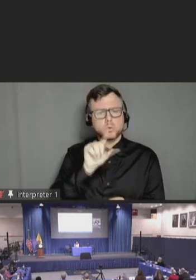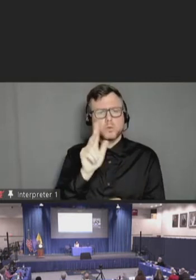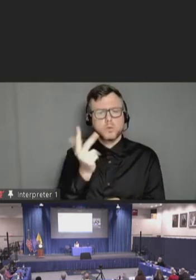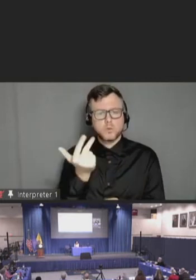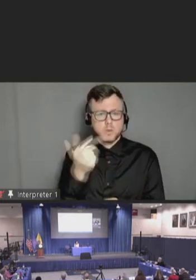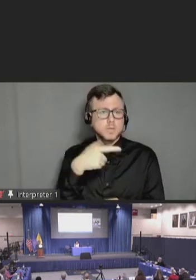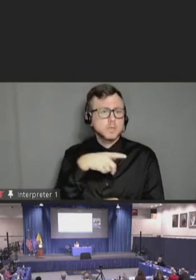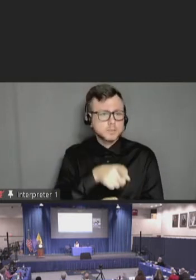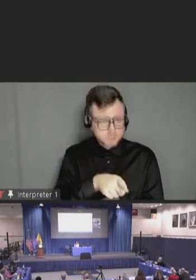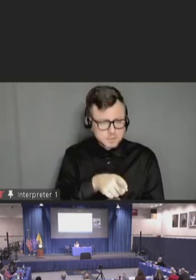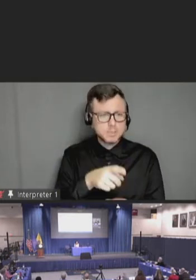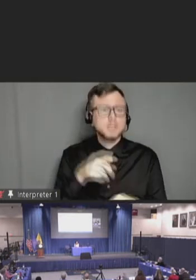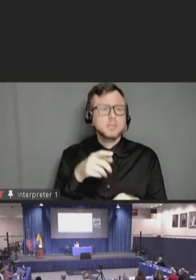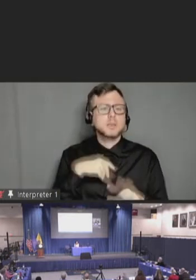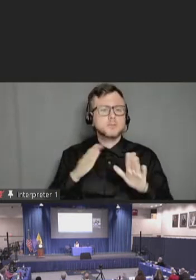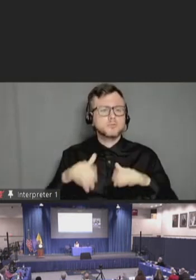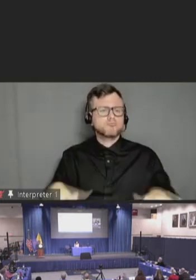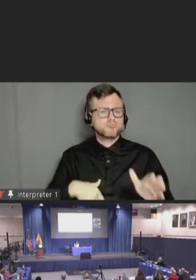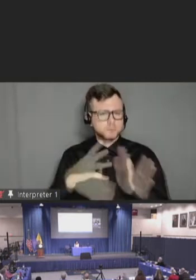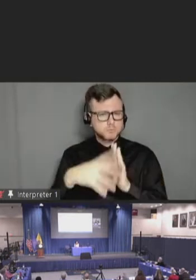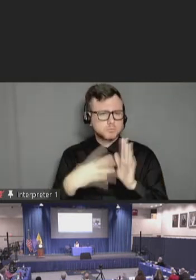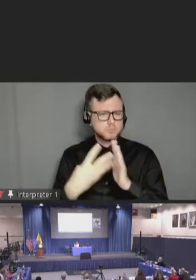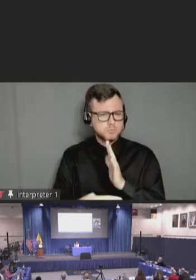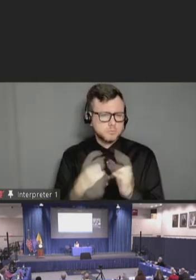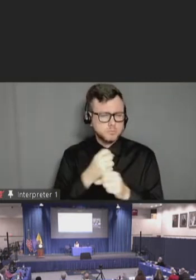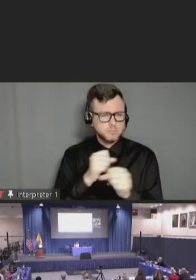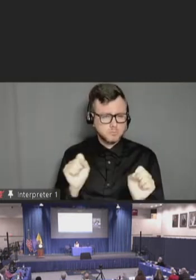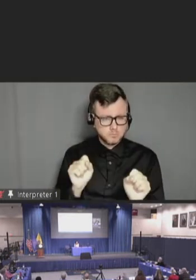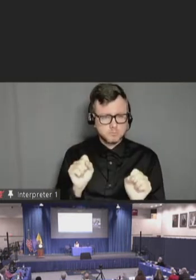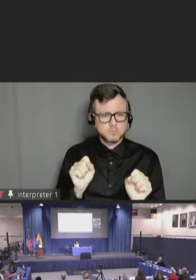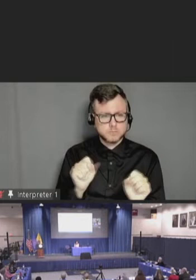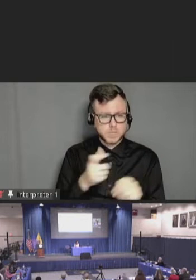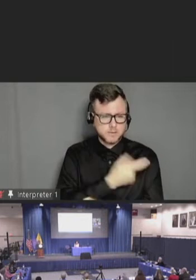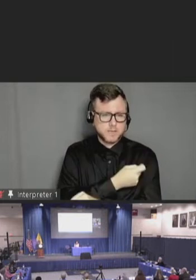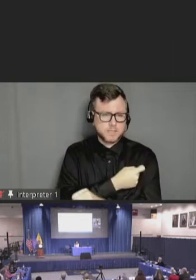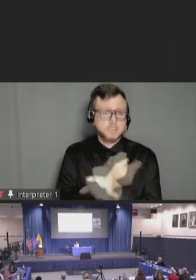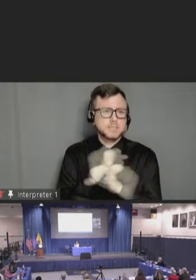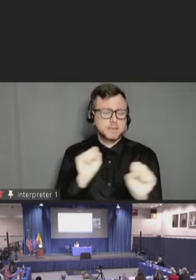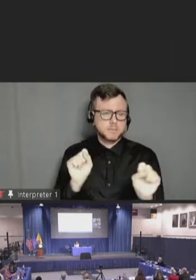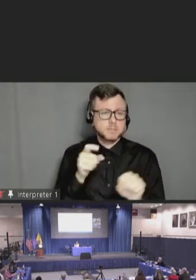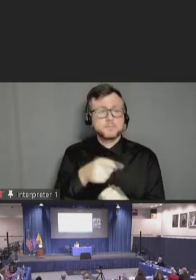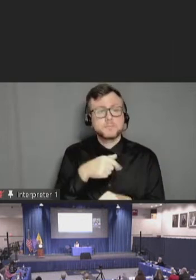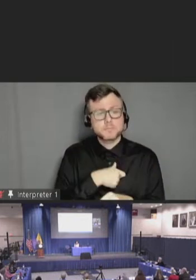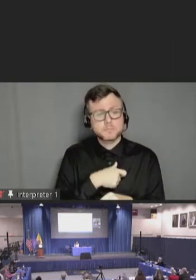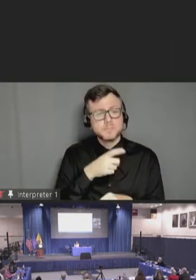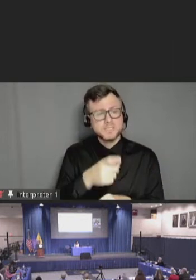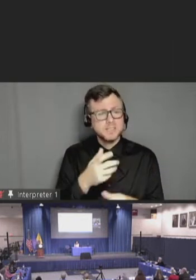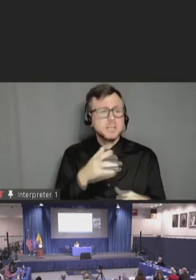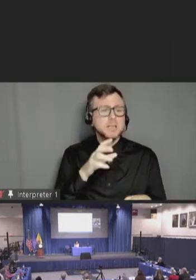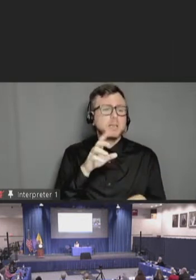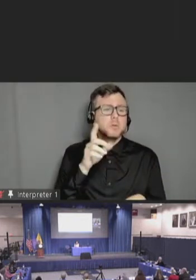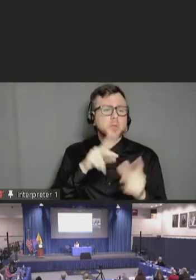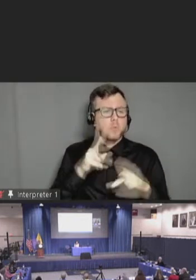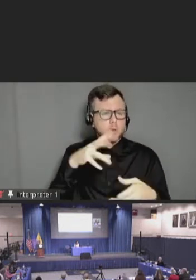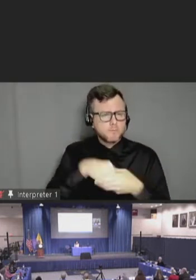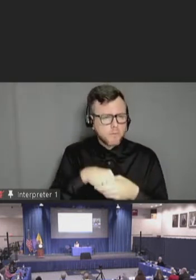immunization schedule and safety. The subtitle of this report was Stakeholder Concerns, Scientific Evidence, and Future Studies.